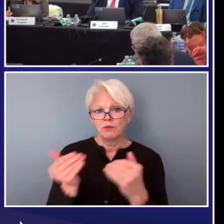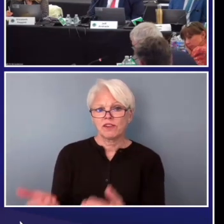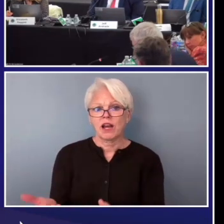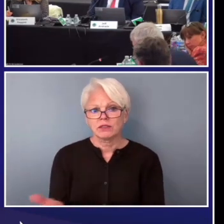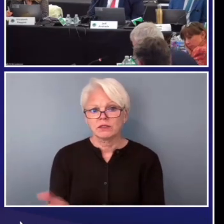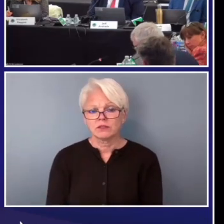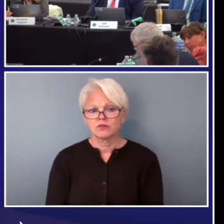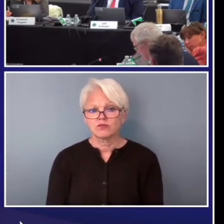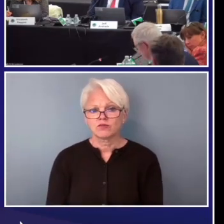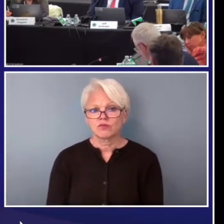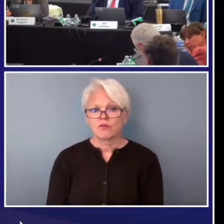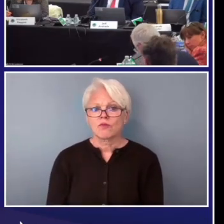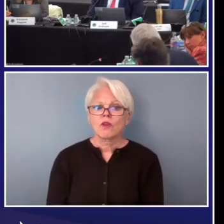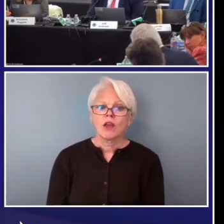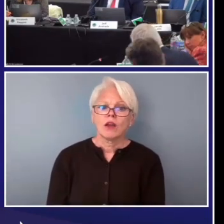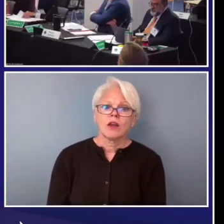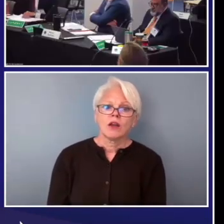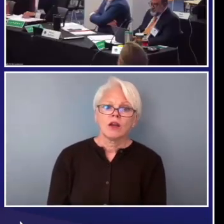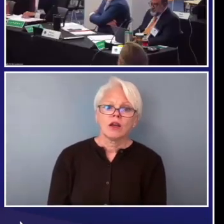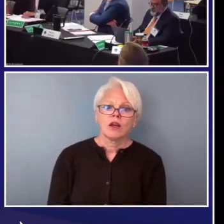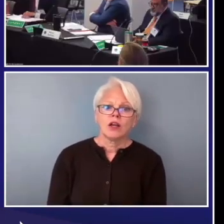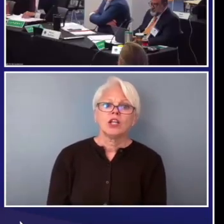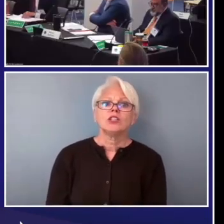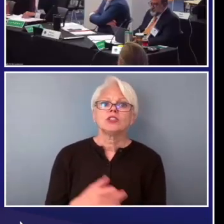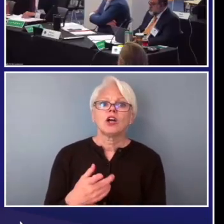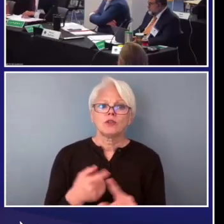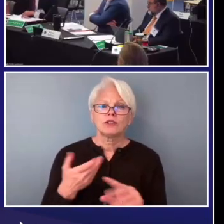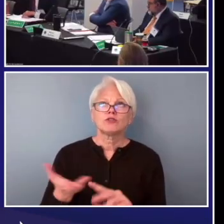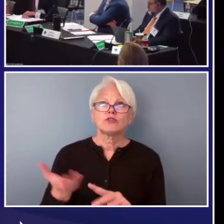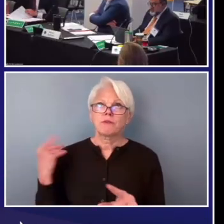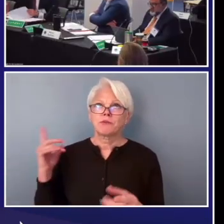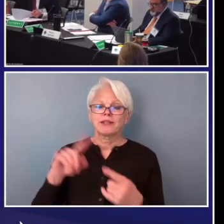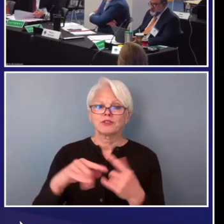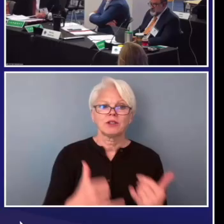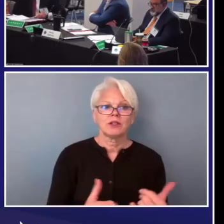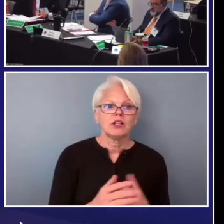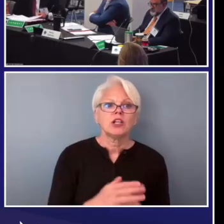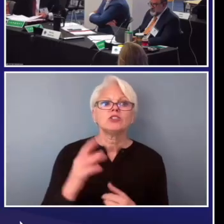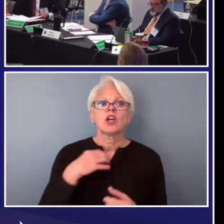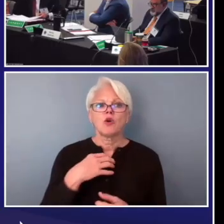So this then goes from my past to my presence. So the Commission for Public Hire Education, a nascent a creditor.